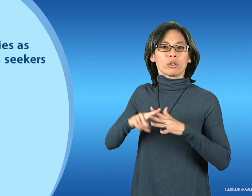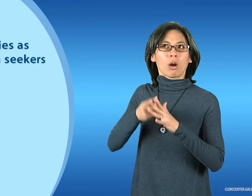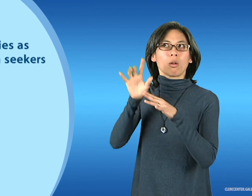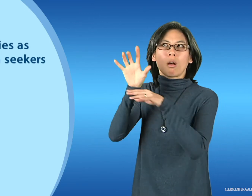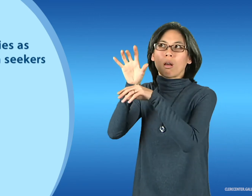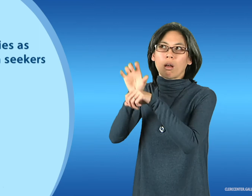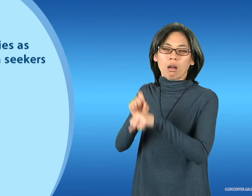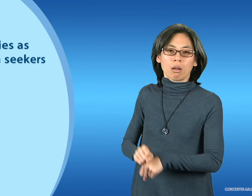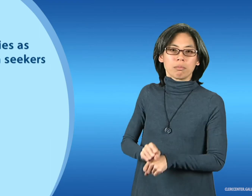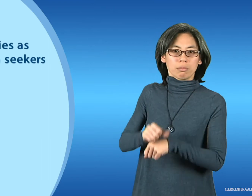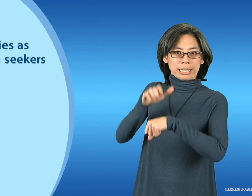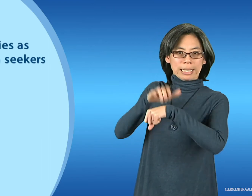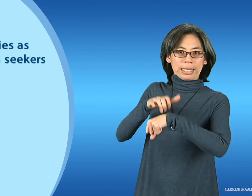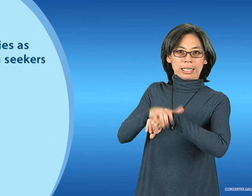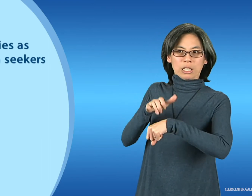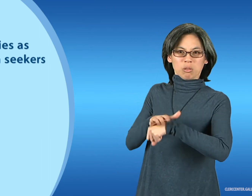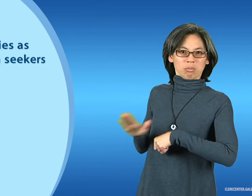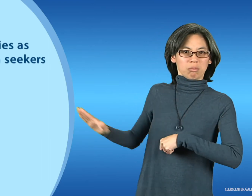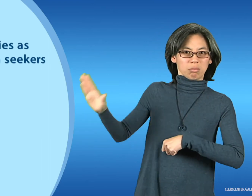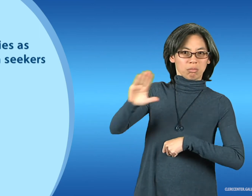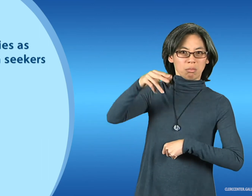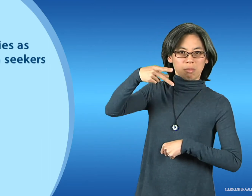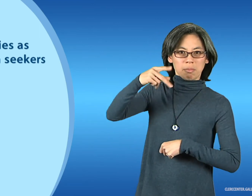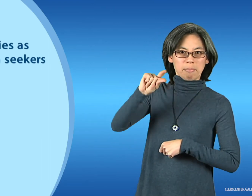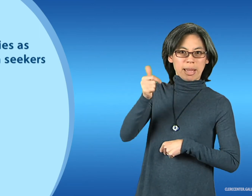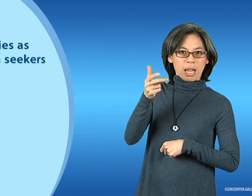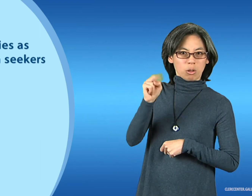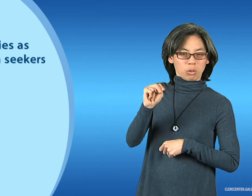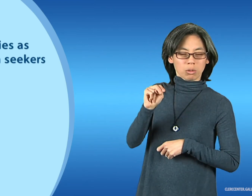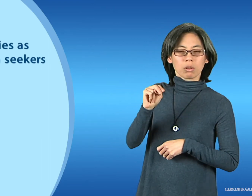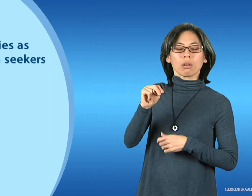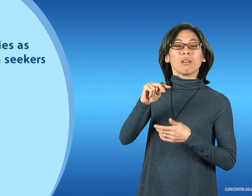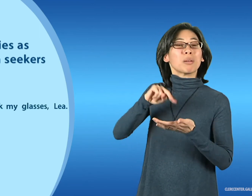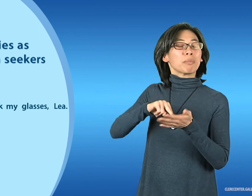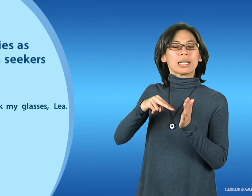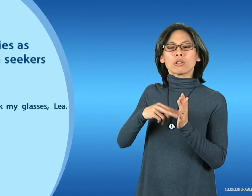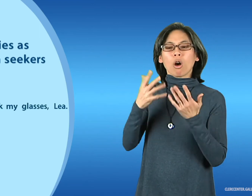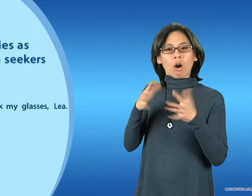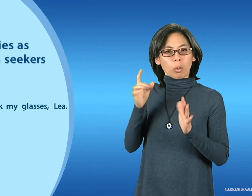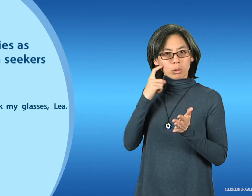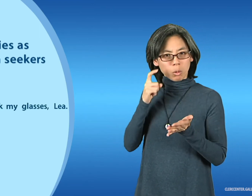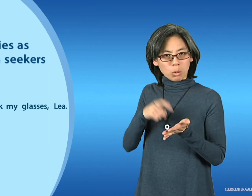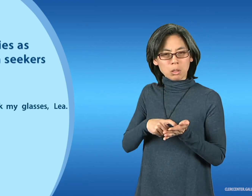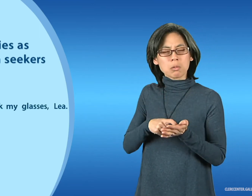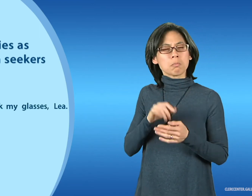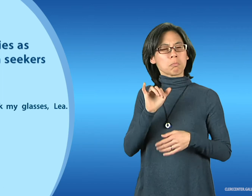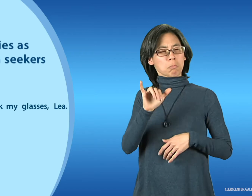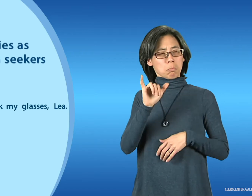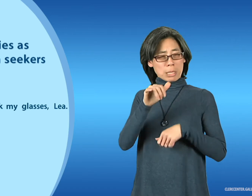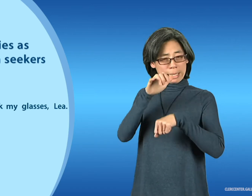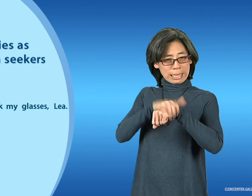that English has certain phonotactic patterns. They may notice, for instance, that in English,